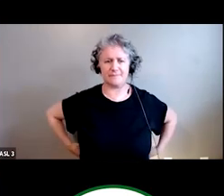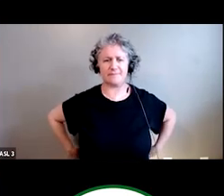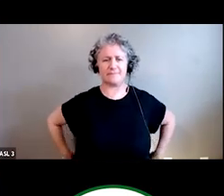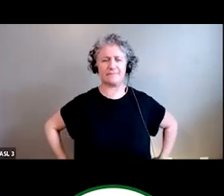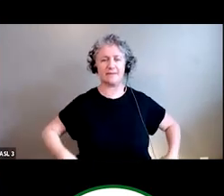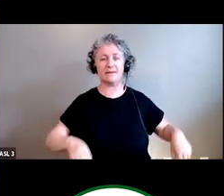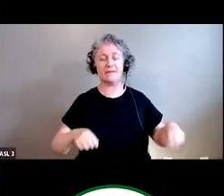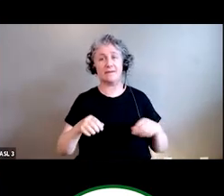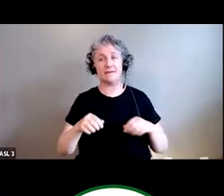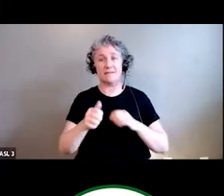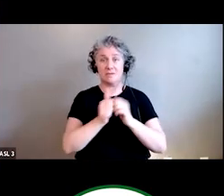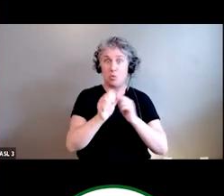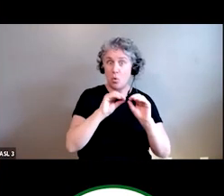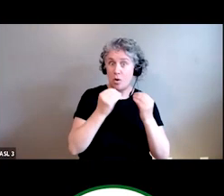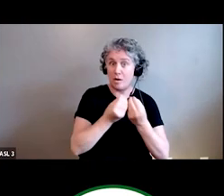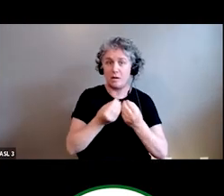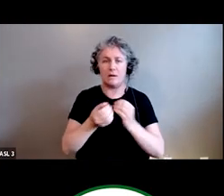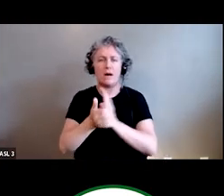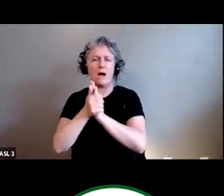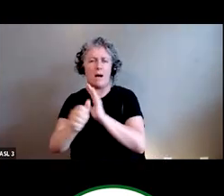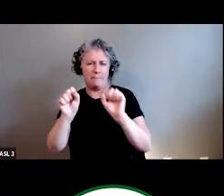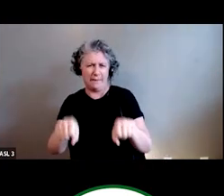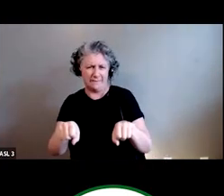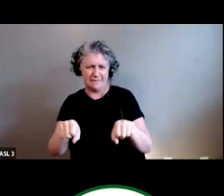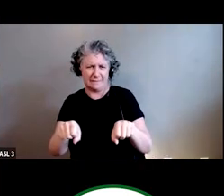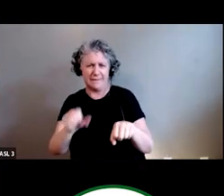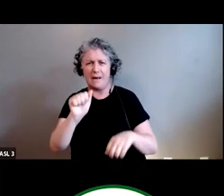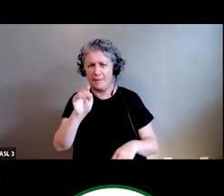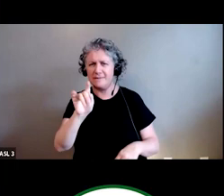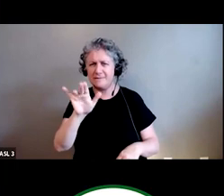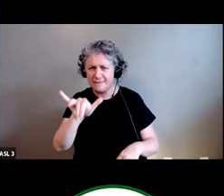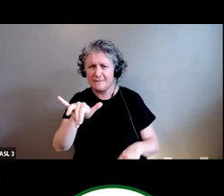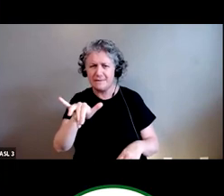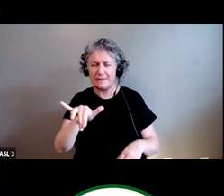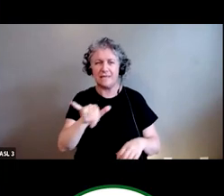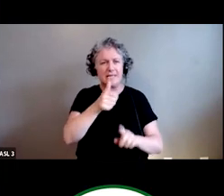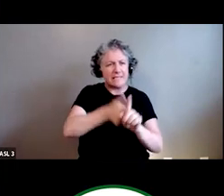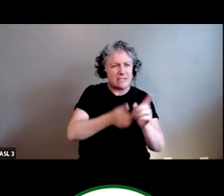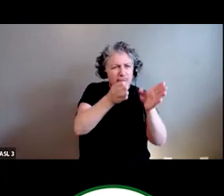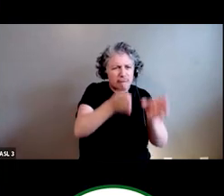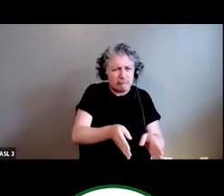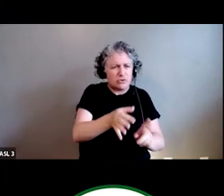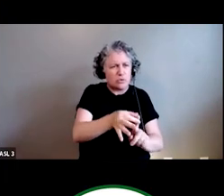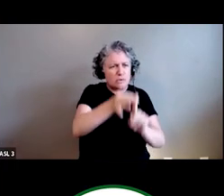By working with each person's unique abilities and strengths. By providing specialized adaptive equipment.